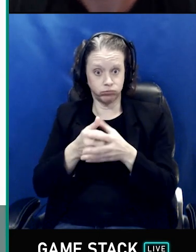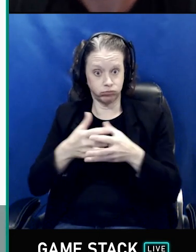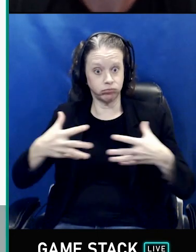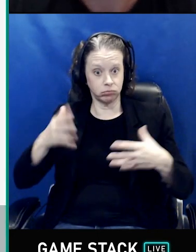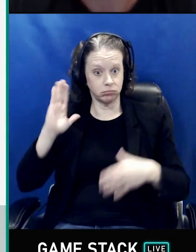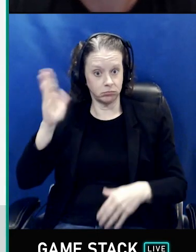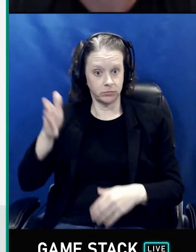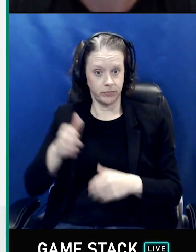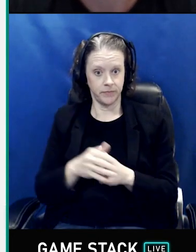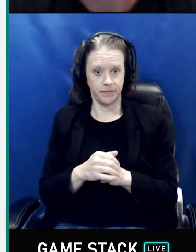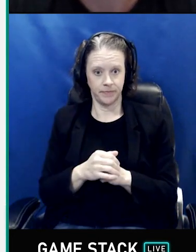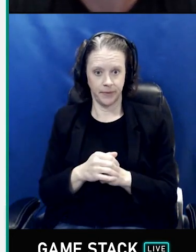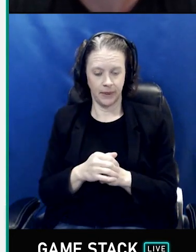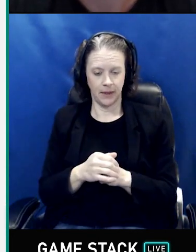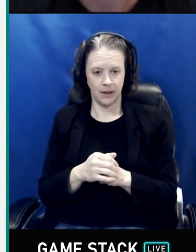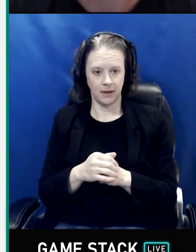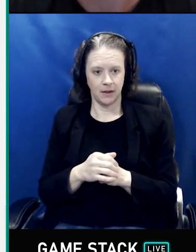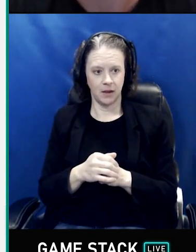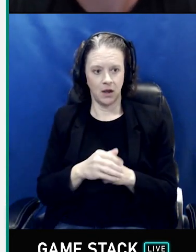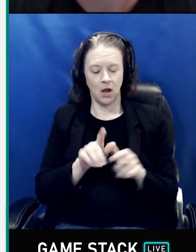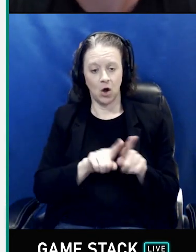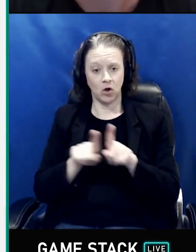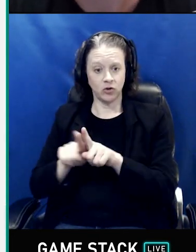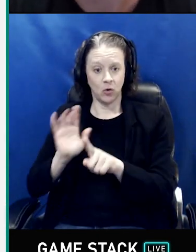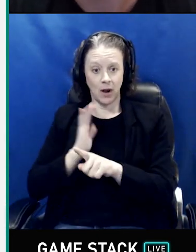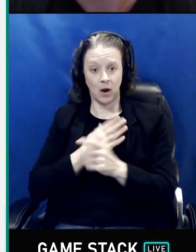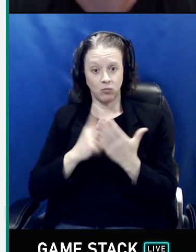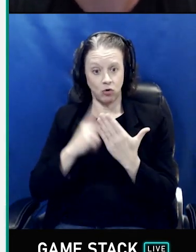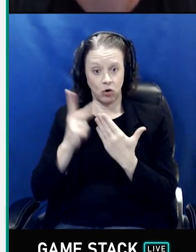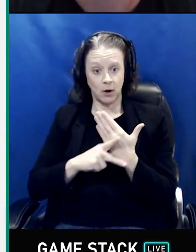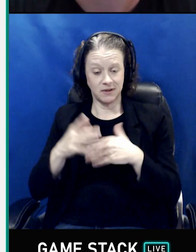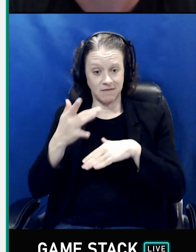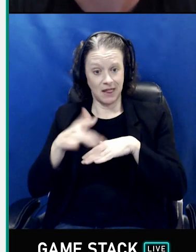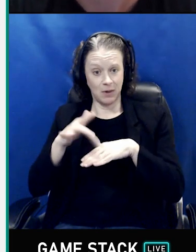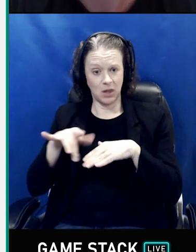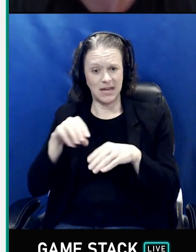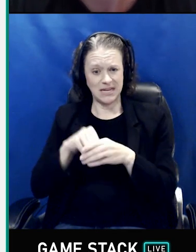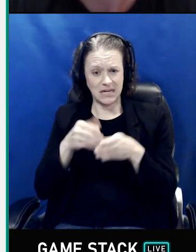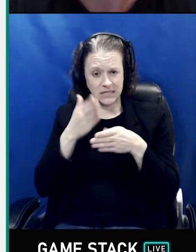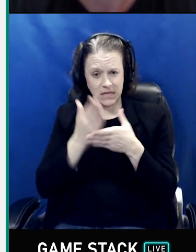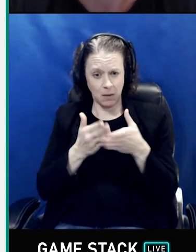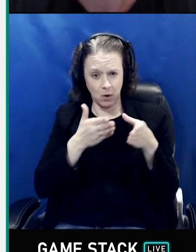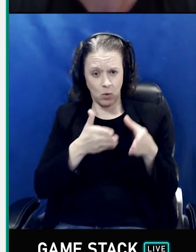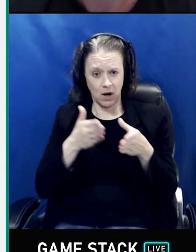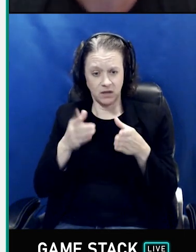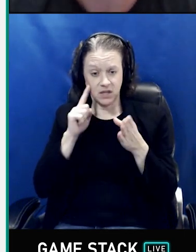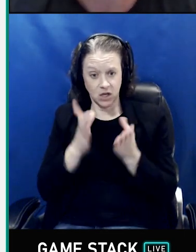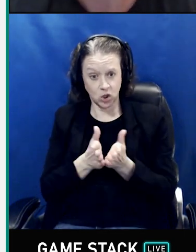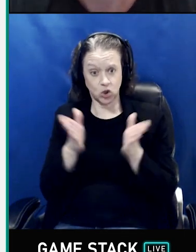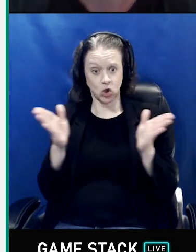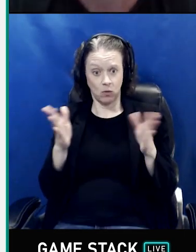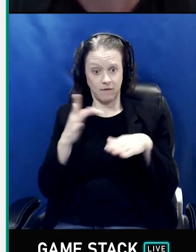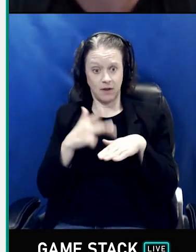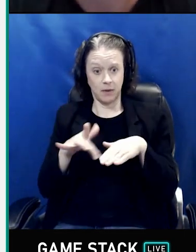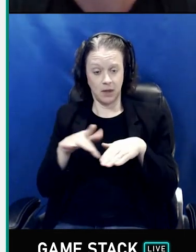More concretely, our program is available in some capacity in General Availability in all of North America,